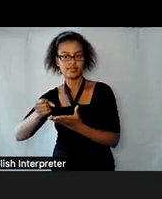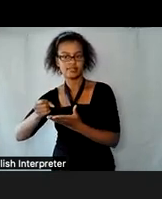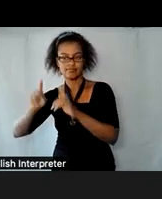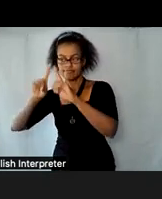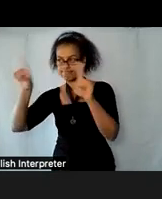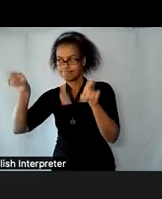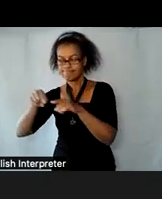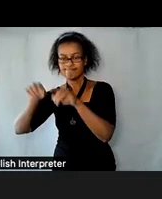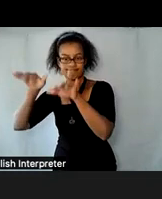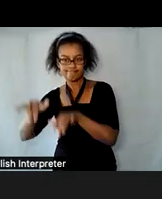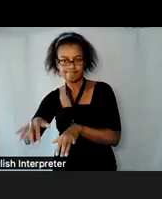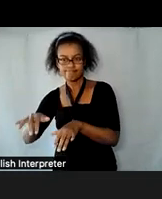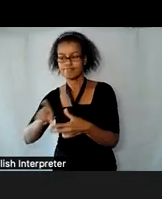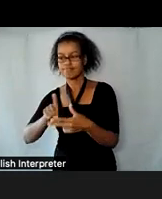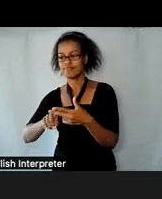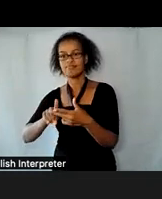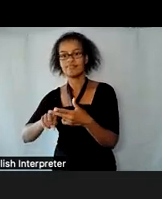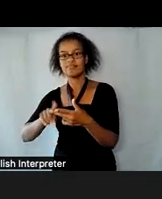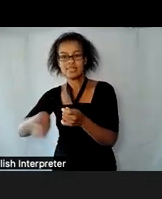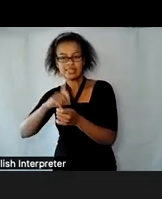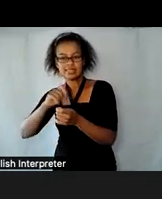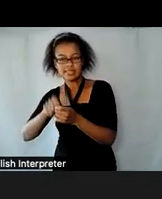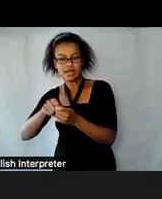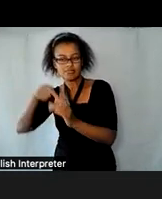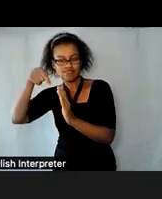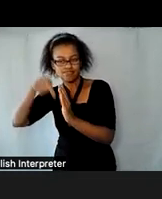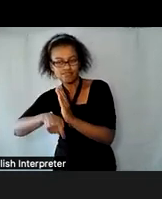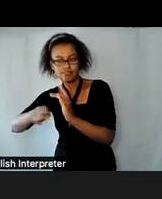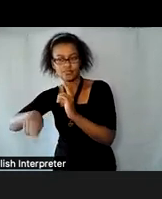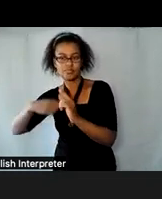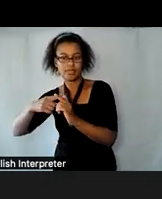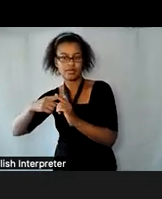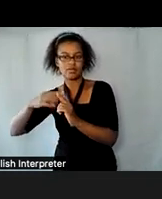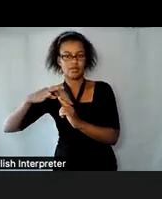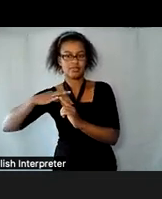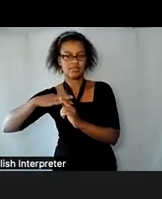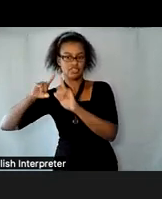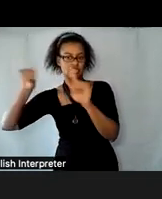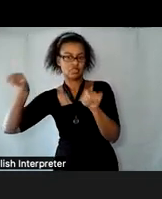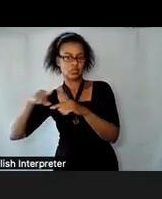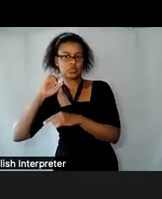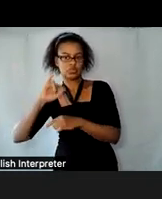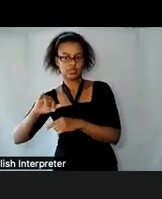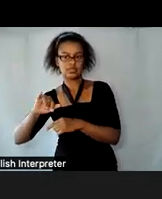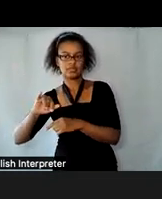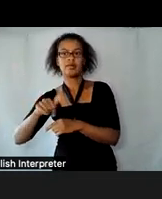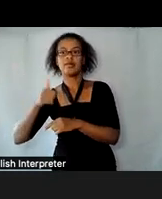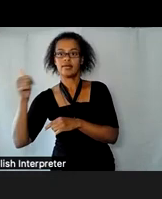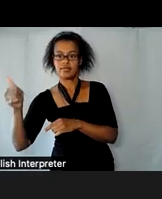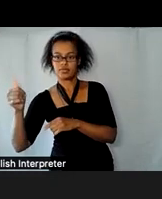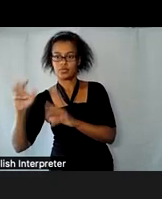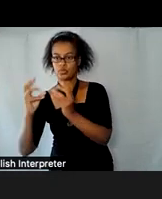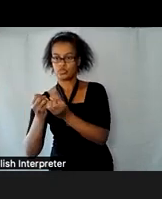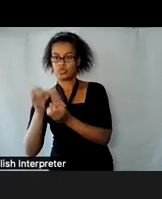I will touch a little bit on that today, but mostly for that.